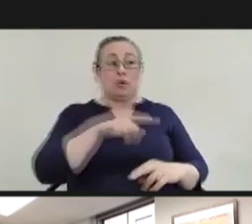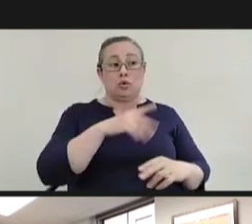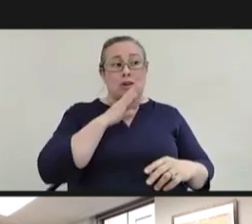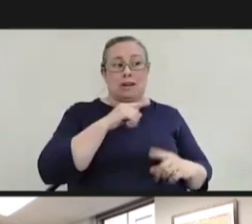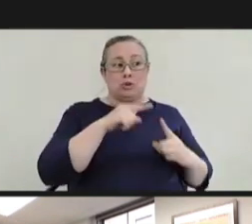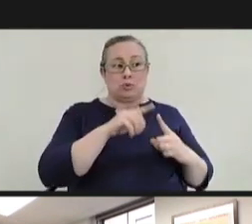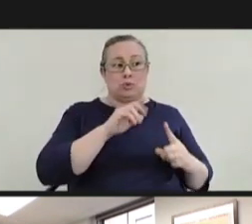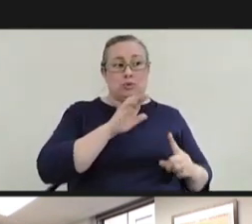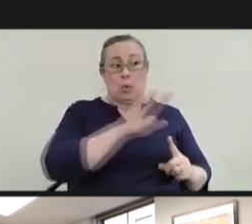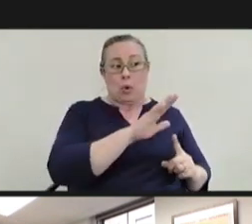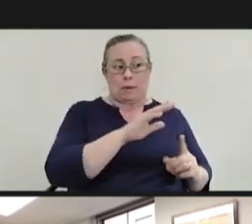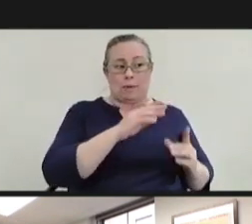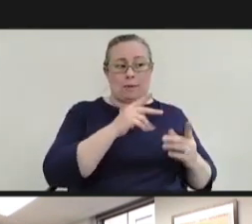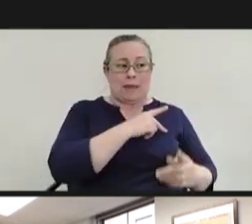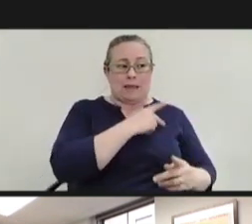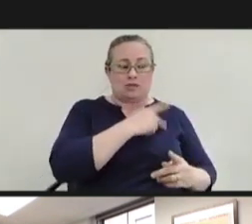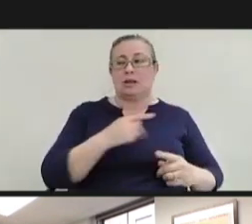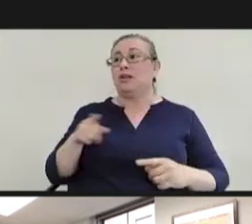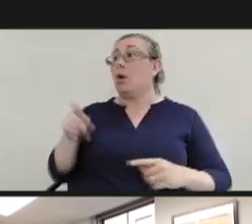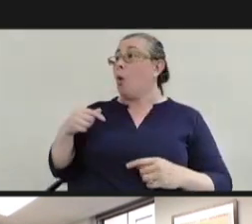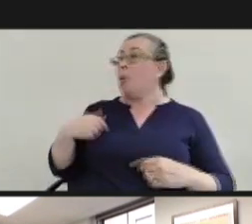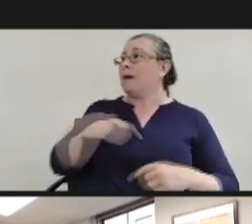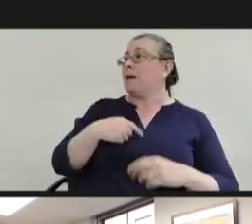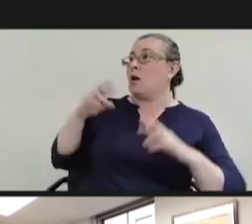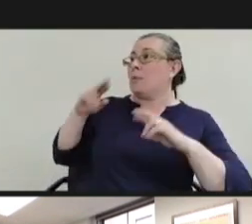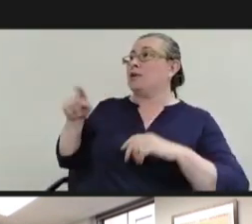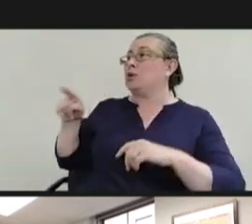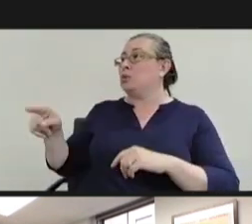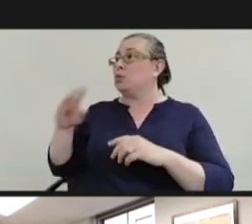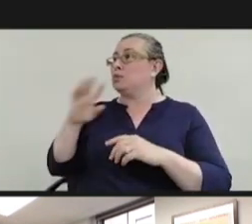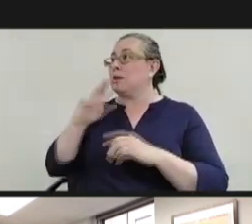that Flor is talking to patients about where RSV is, because as obstetricians, we're not